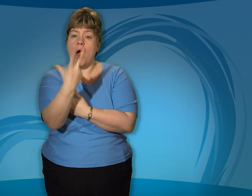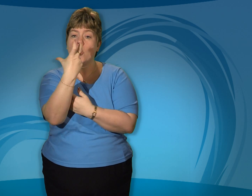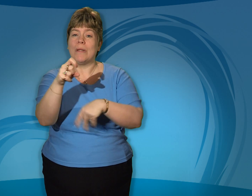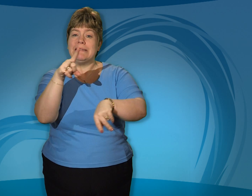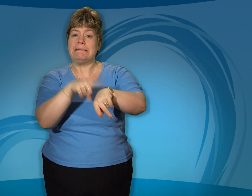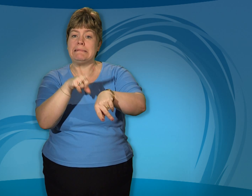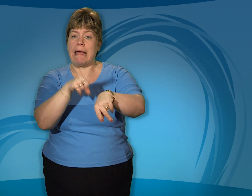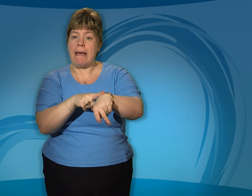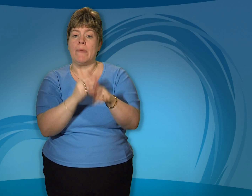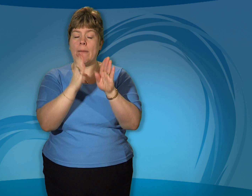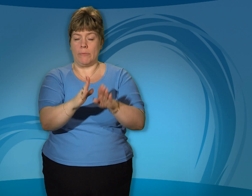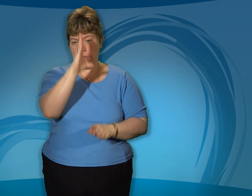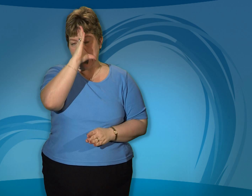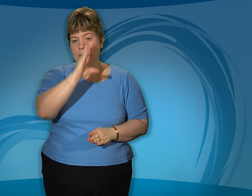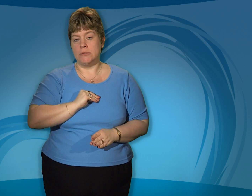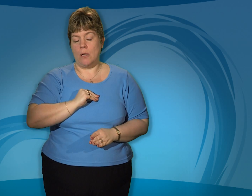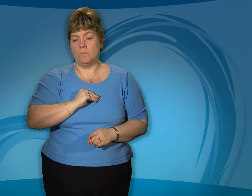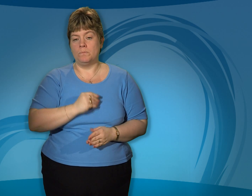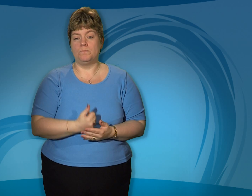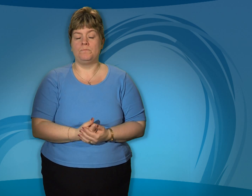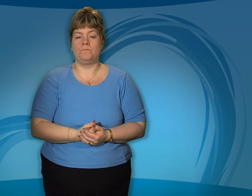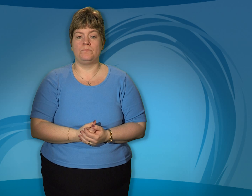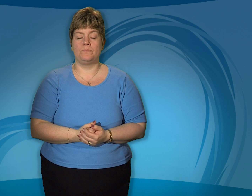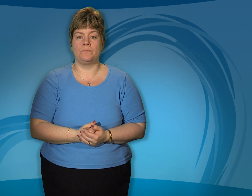or blood products since 1980.